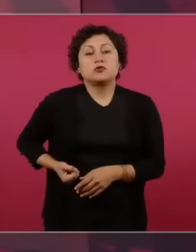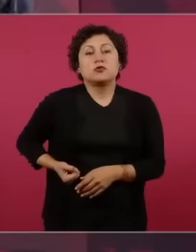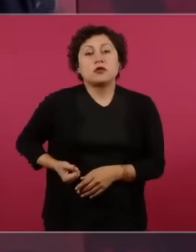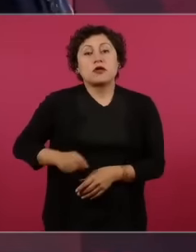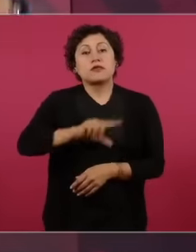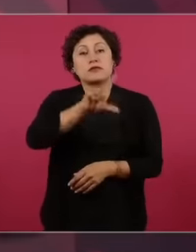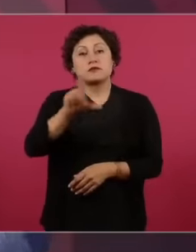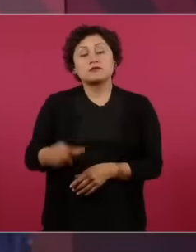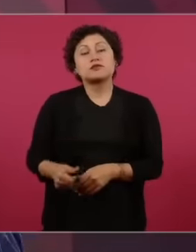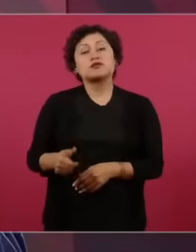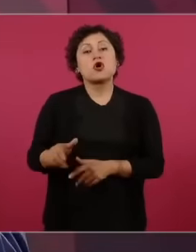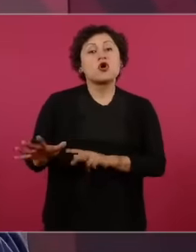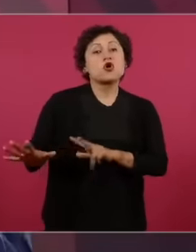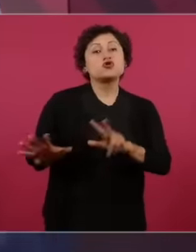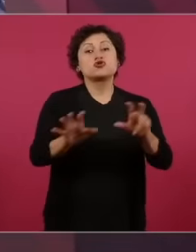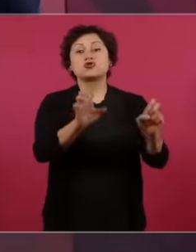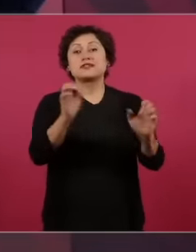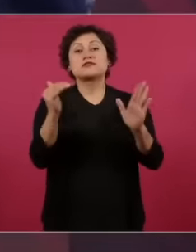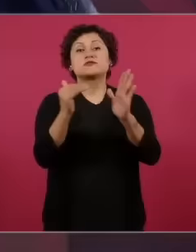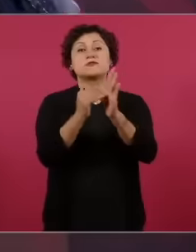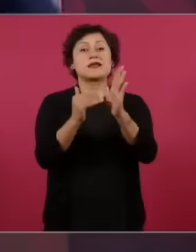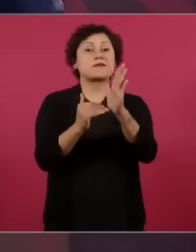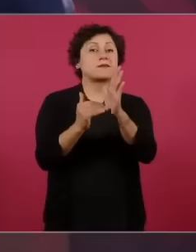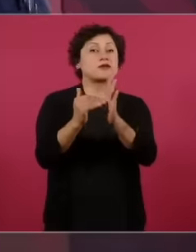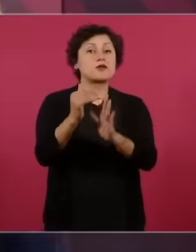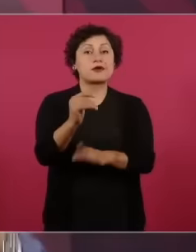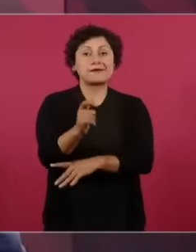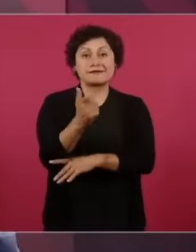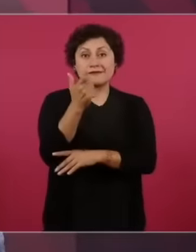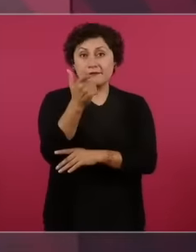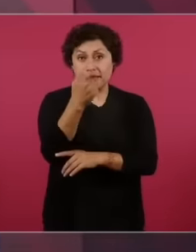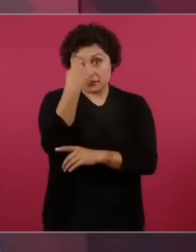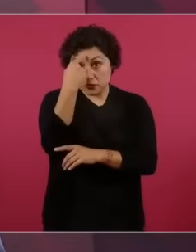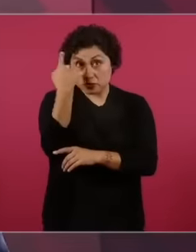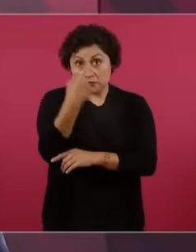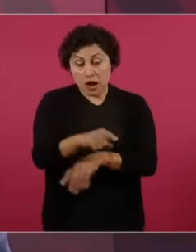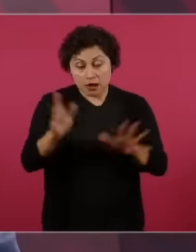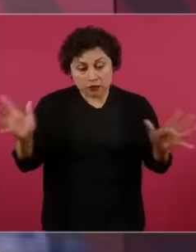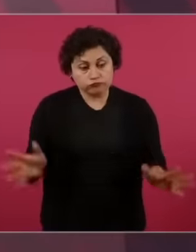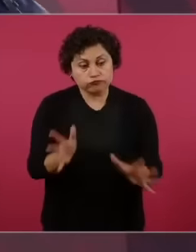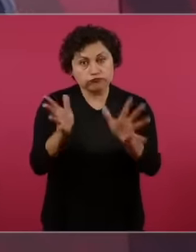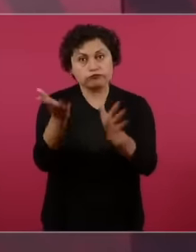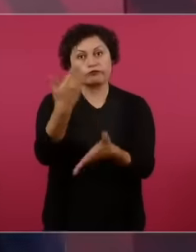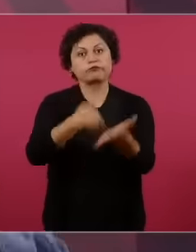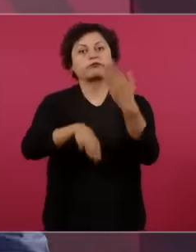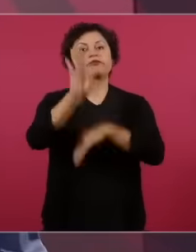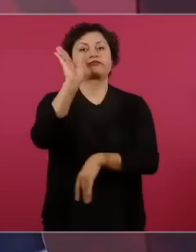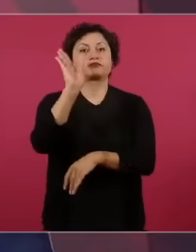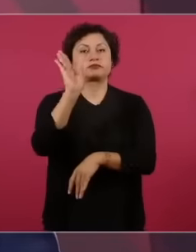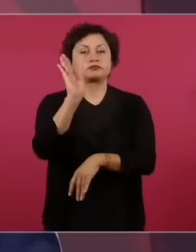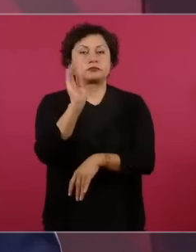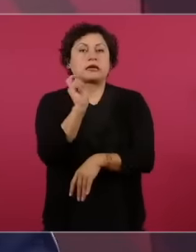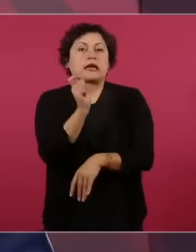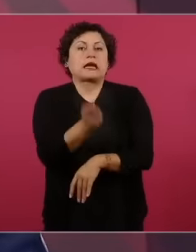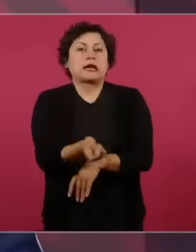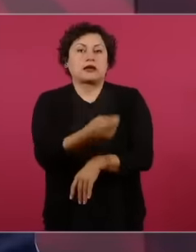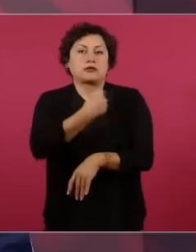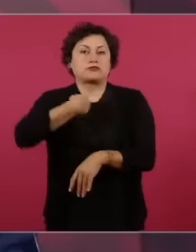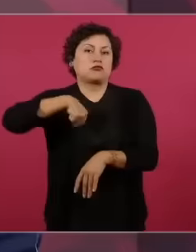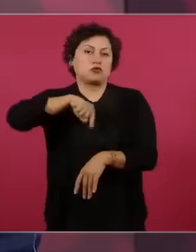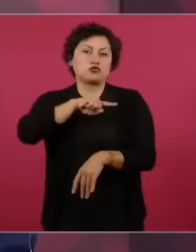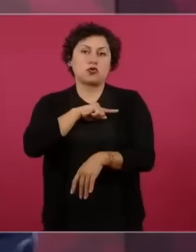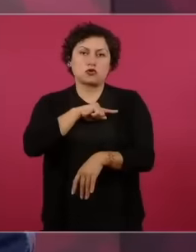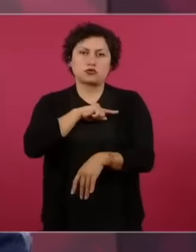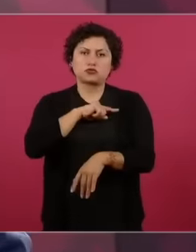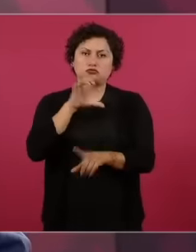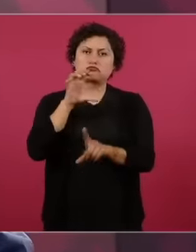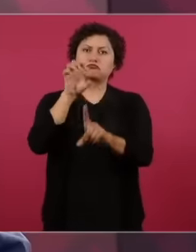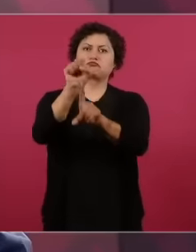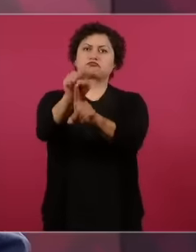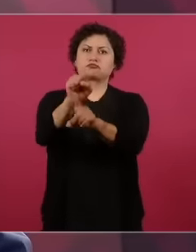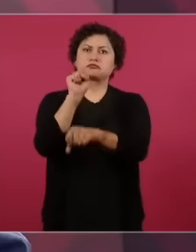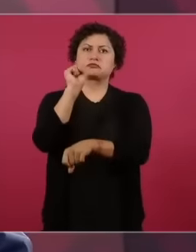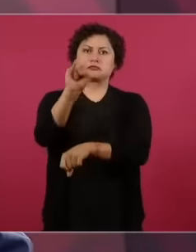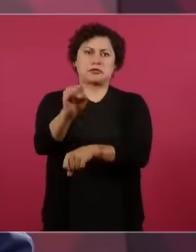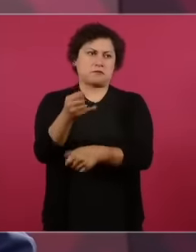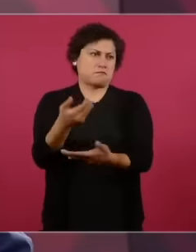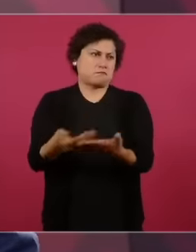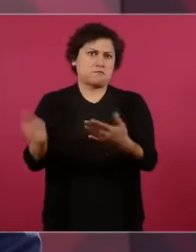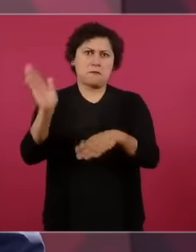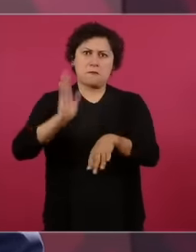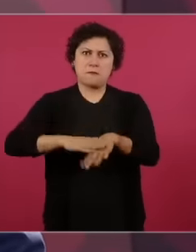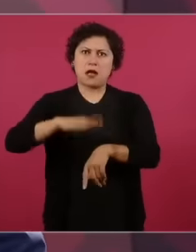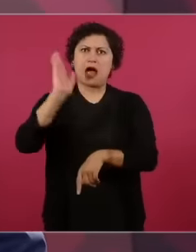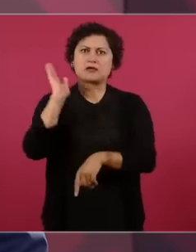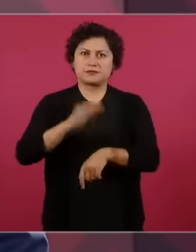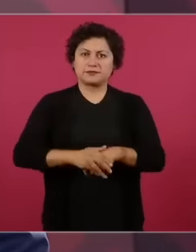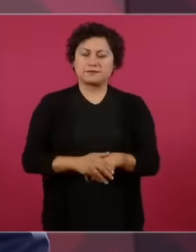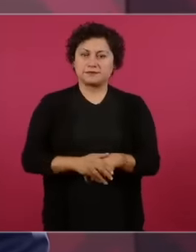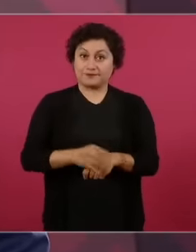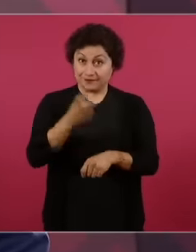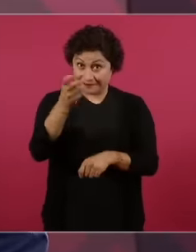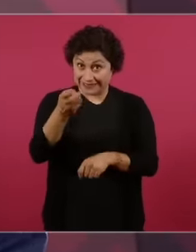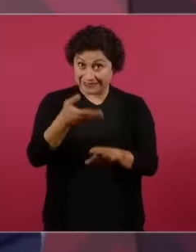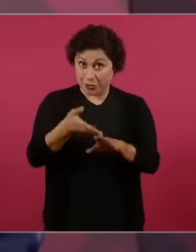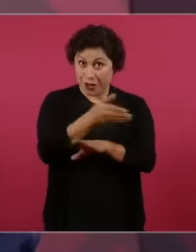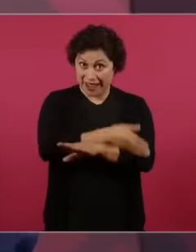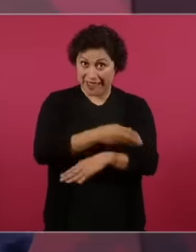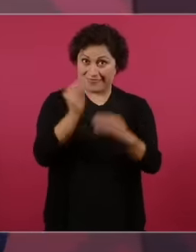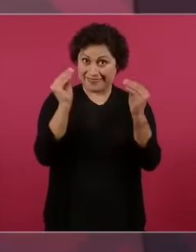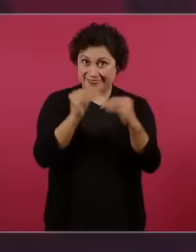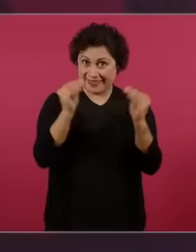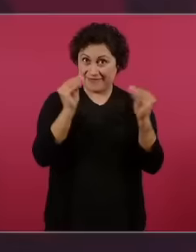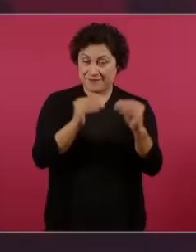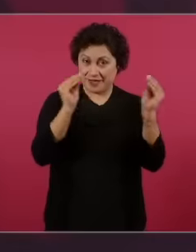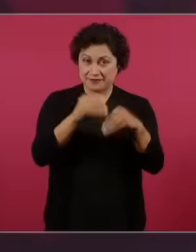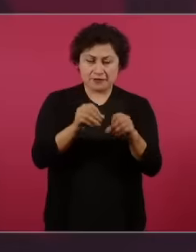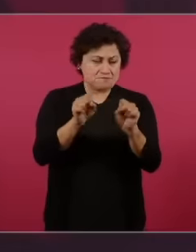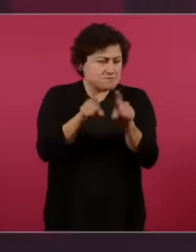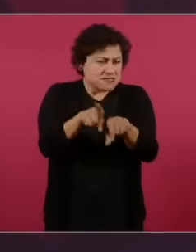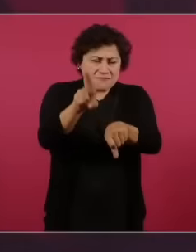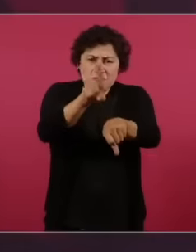development, which we achieved and even more. Well, we were leaving of the debate the same night,